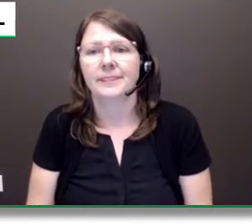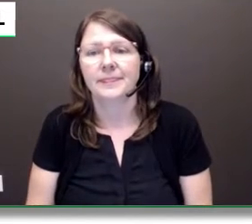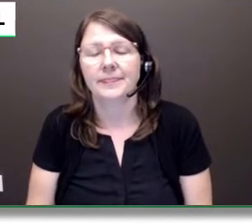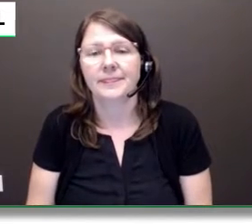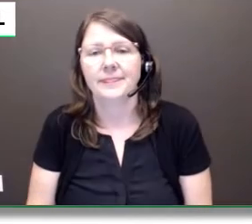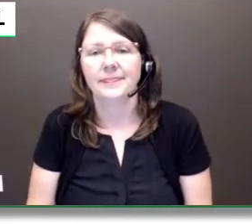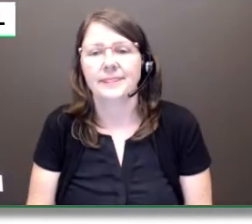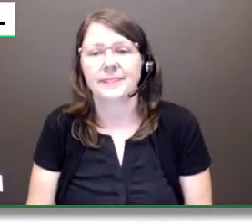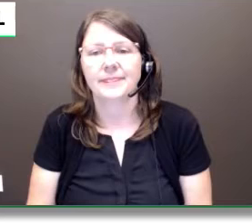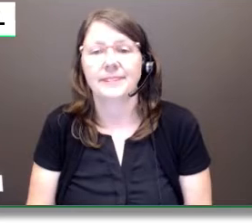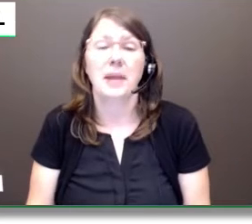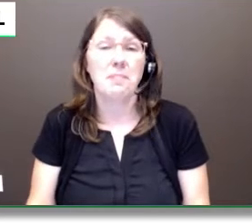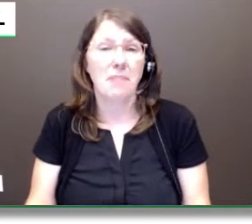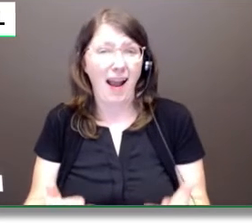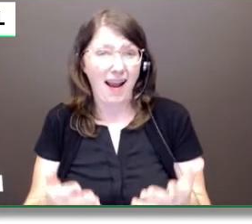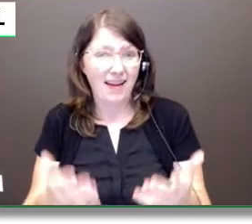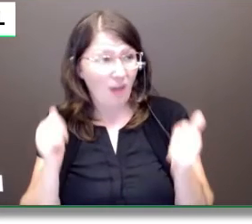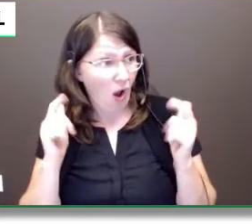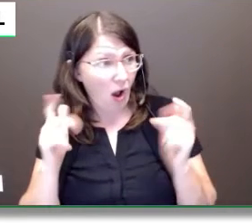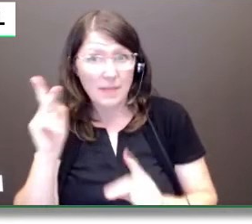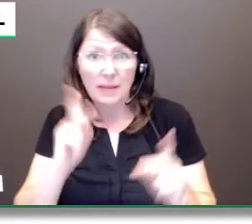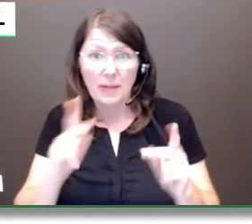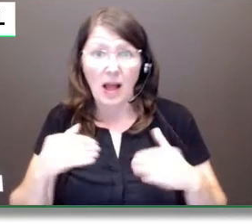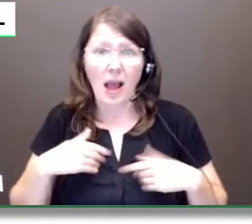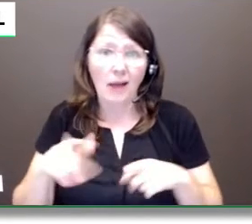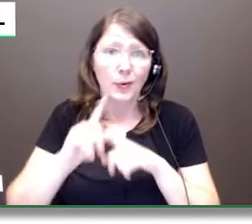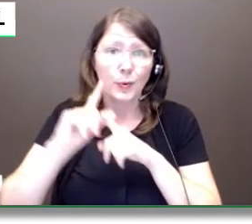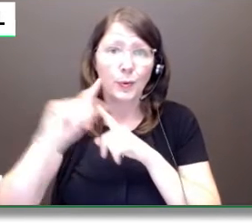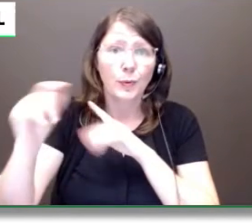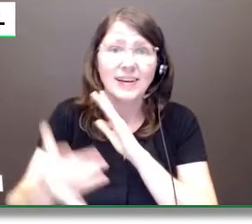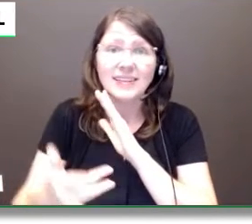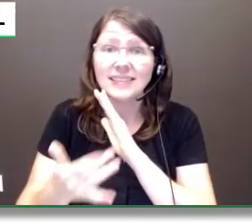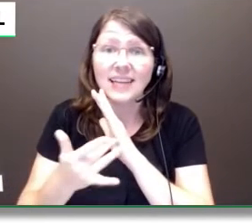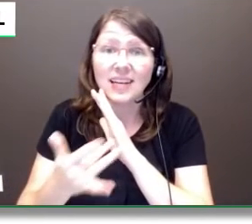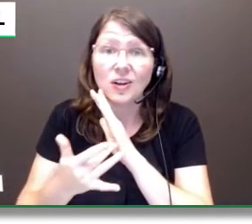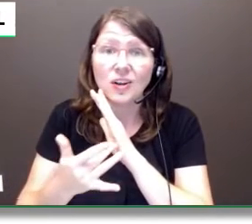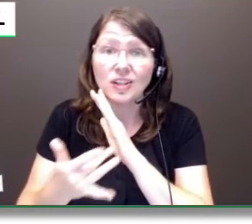technologies uh there's different ways of uh using uh